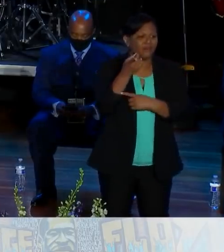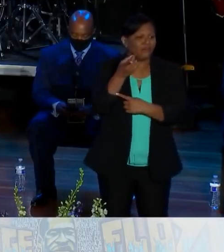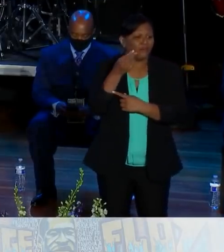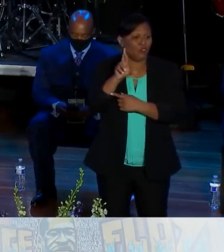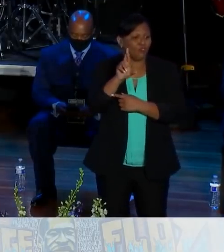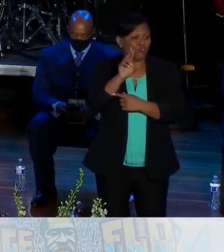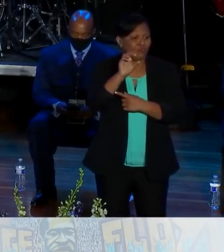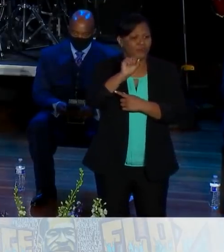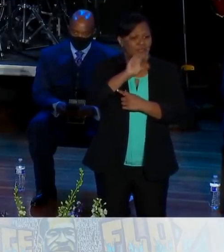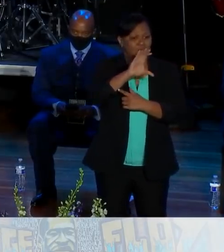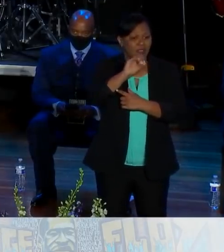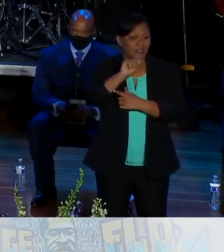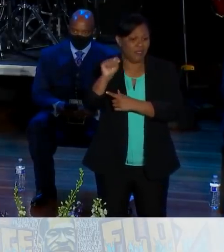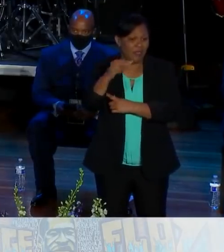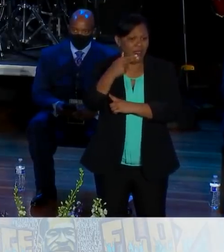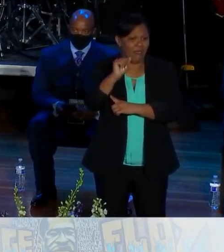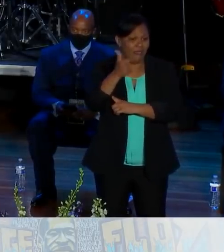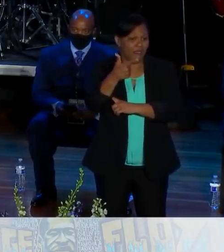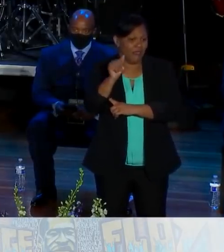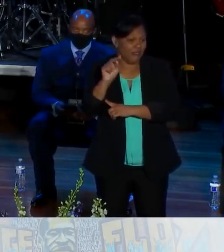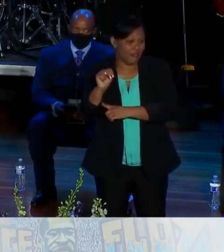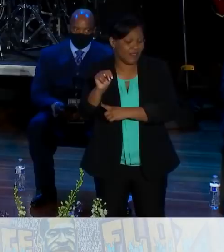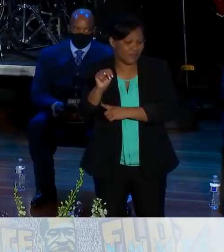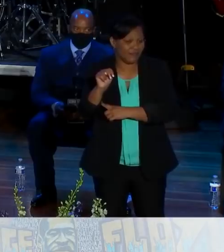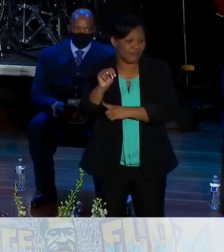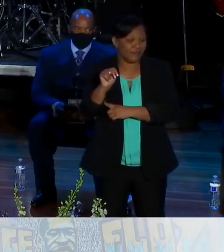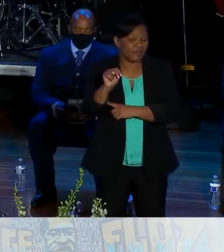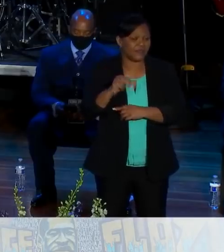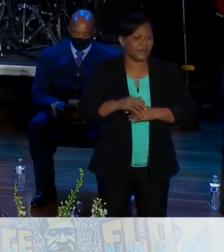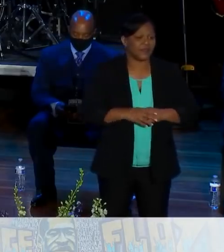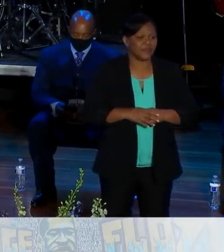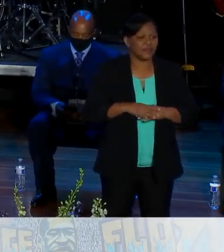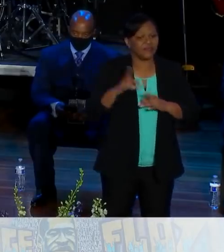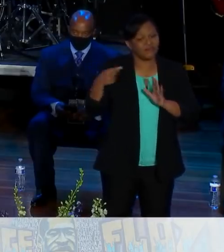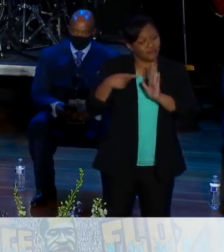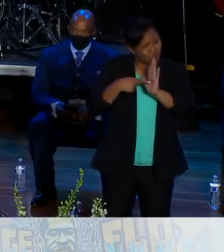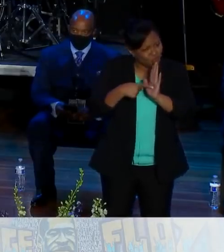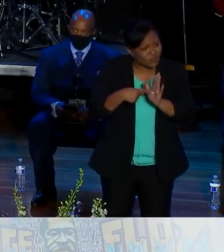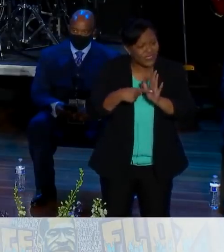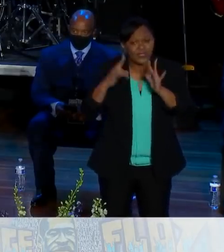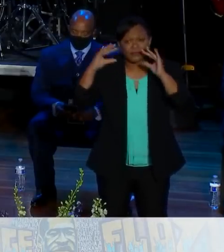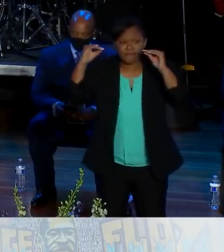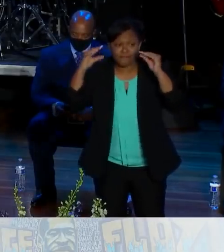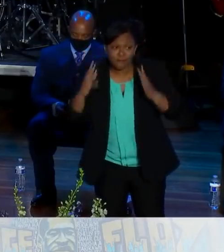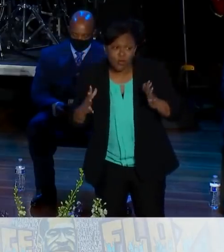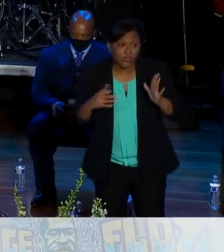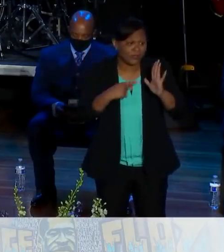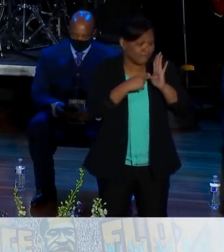BEHALF OF THE UNIVERSITY, ON BEHALF OF DR. SCOTT HAGAN, PRESIDENT.